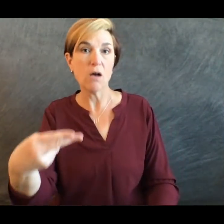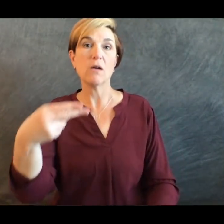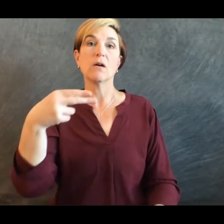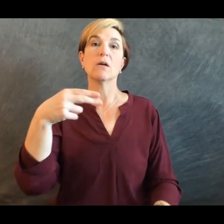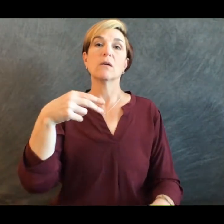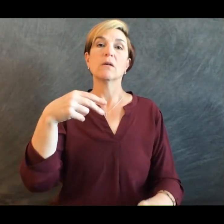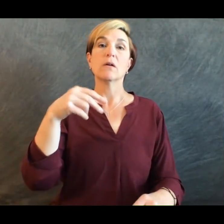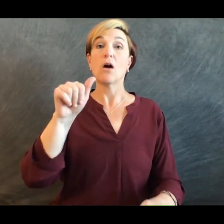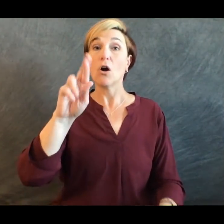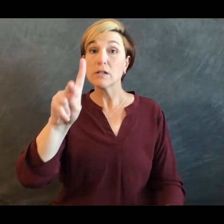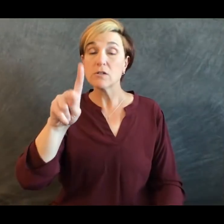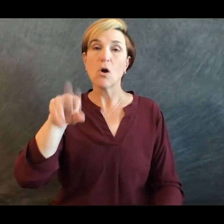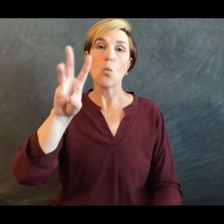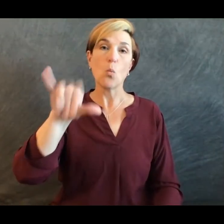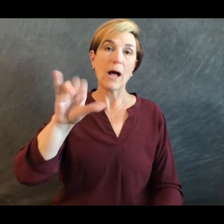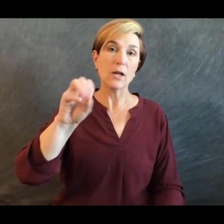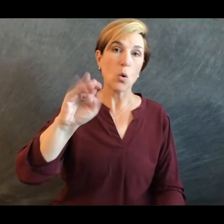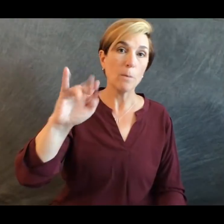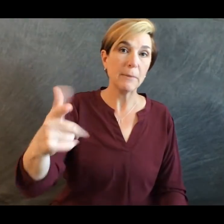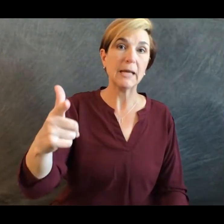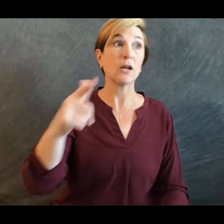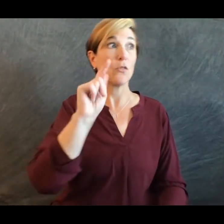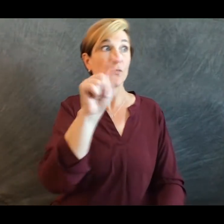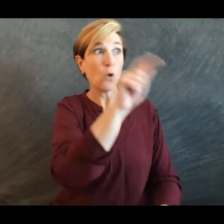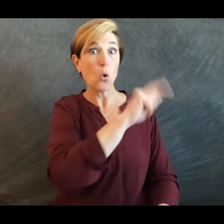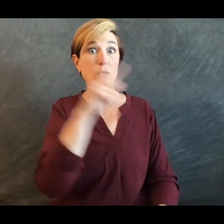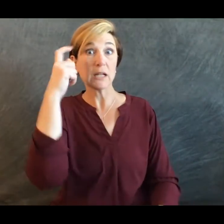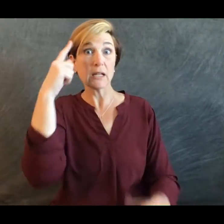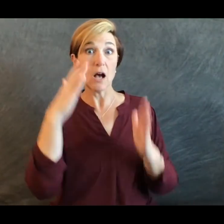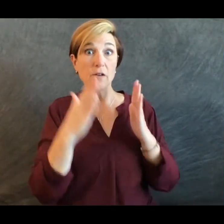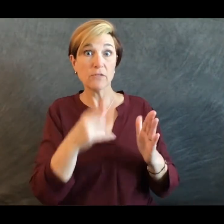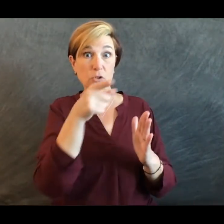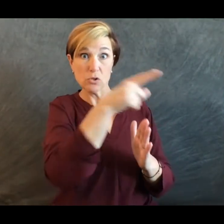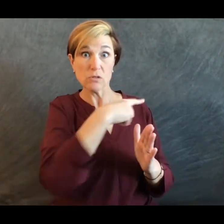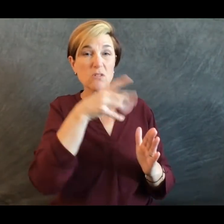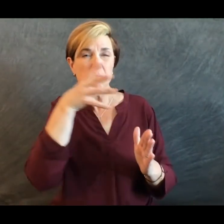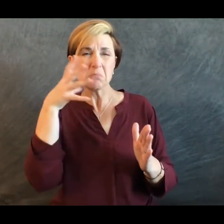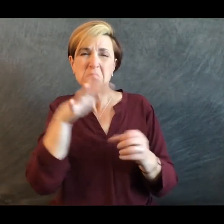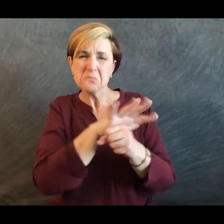Wyoming who are really committed to make sure that they don't get into the